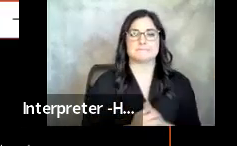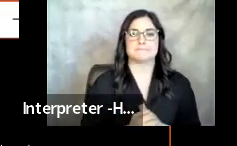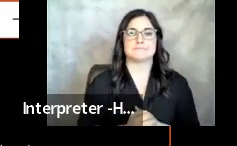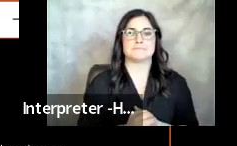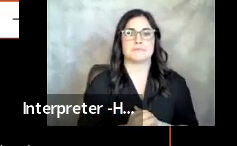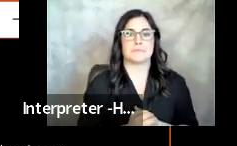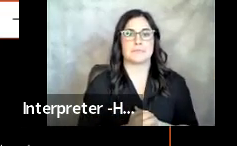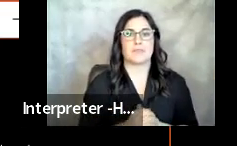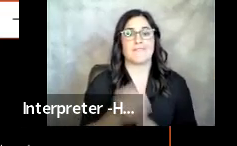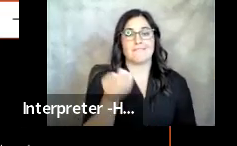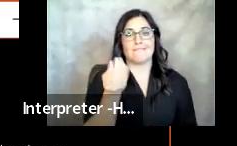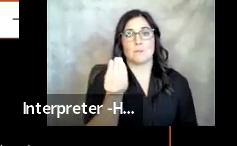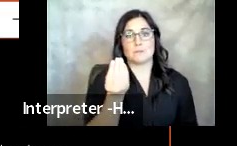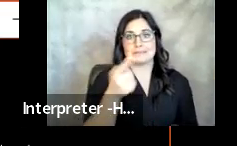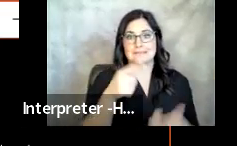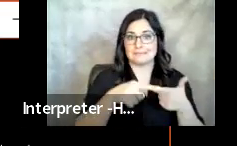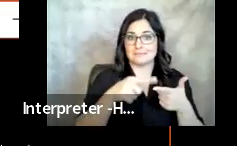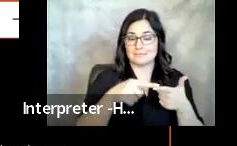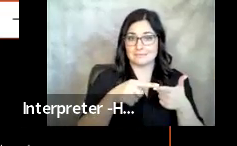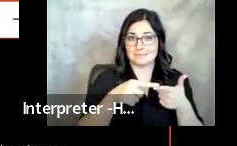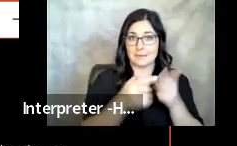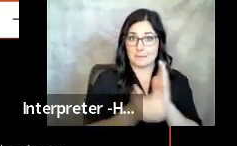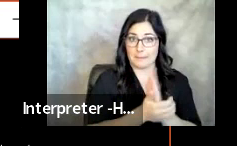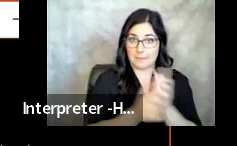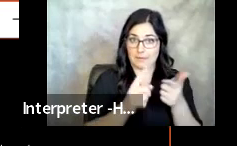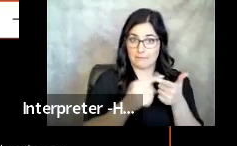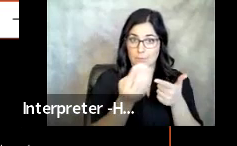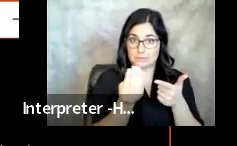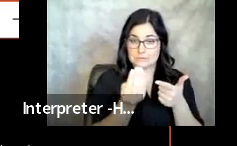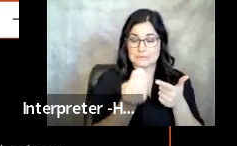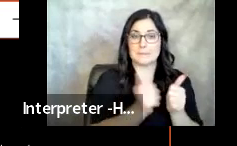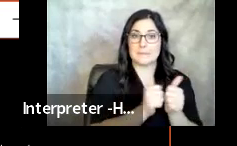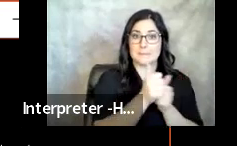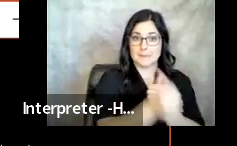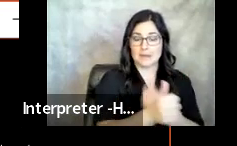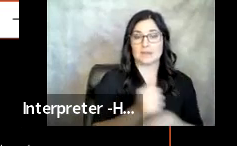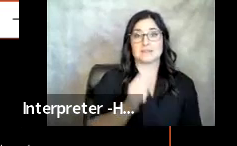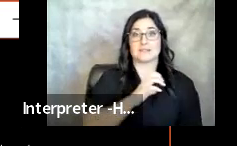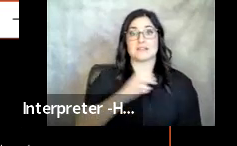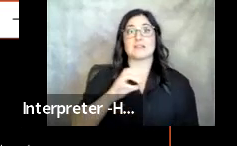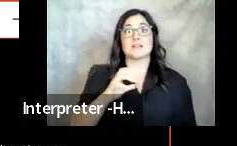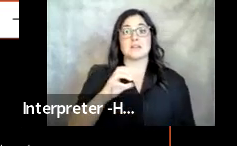The 14th Amendment to the Constitution. Puts in the Constitution this idea